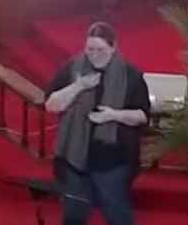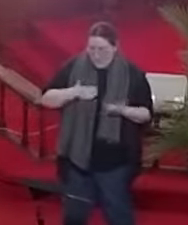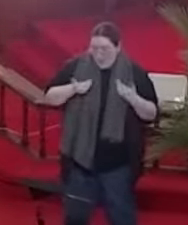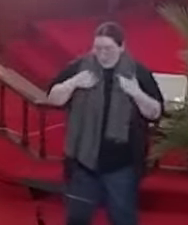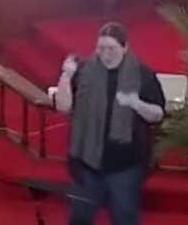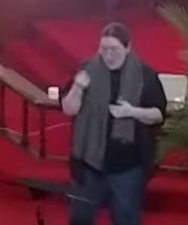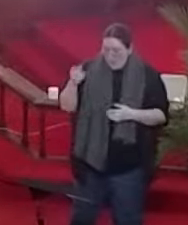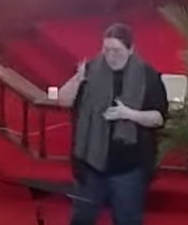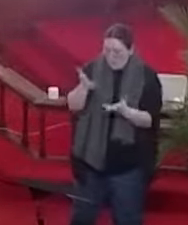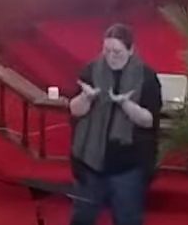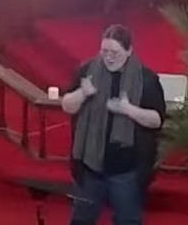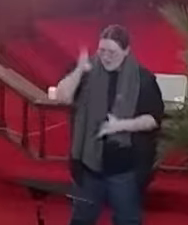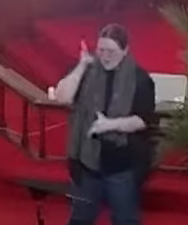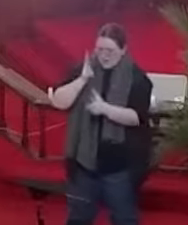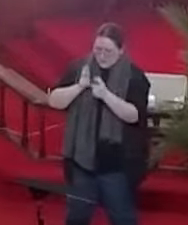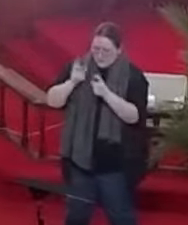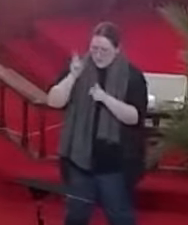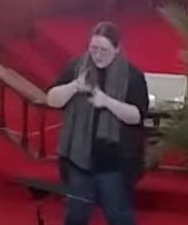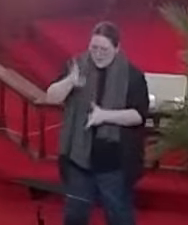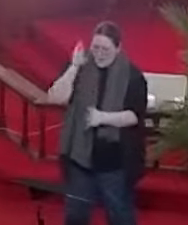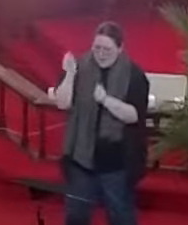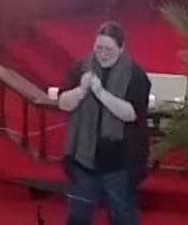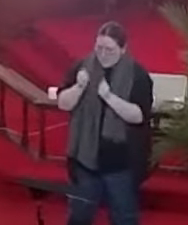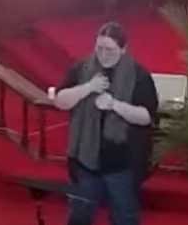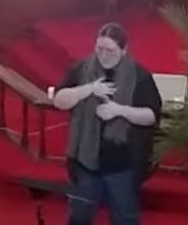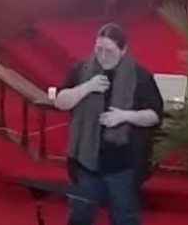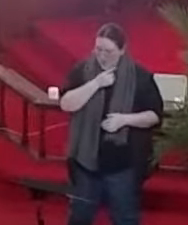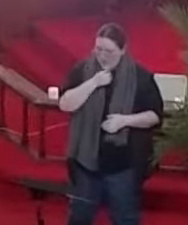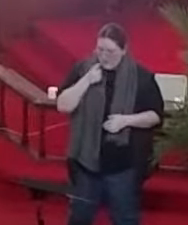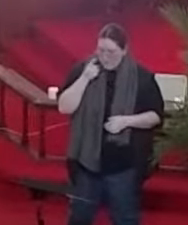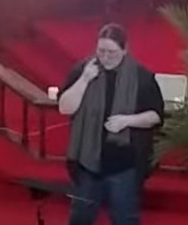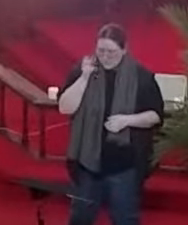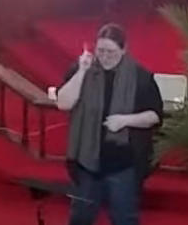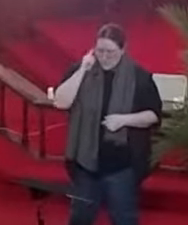I have always wanted to hear, to hear with my own ears.